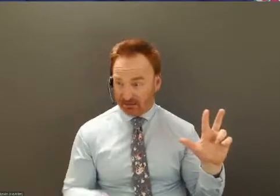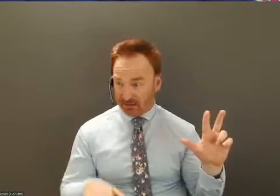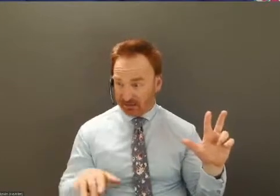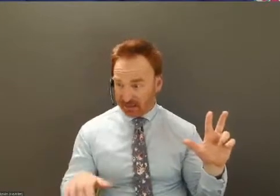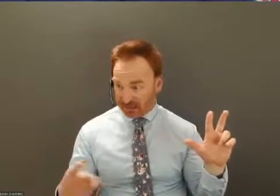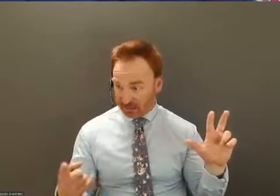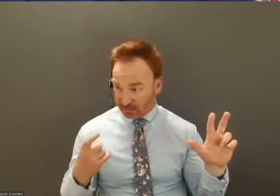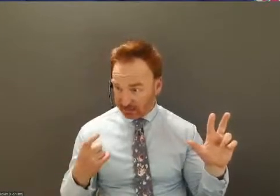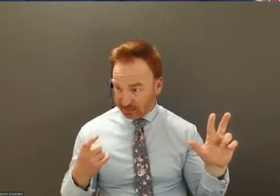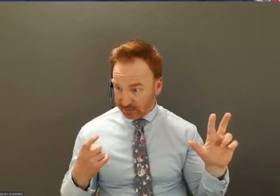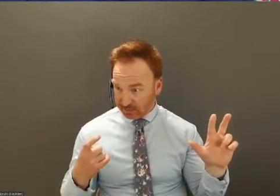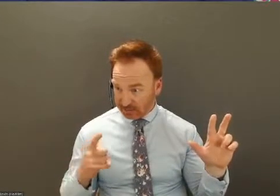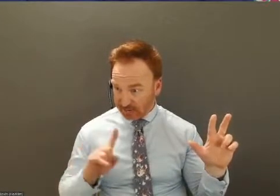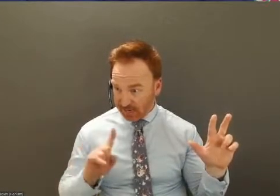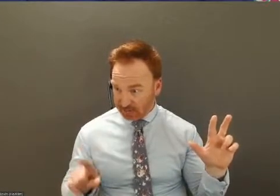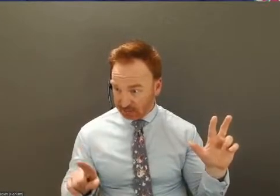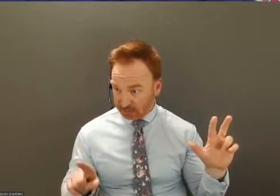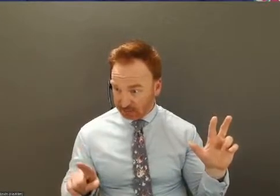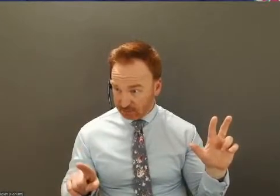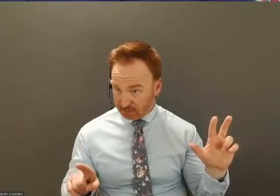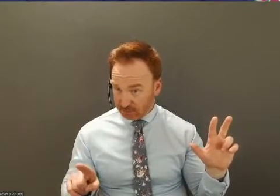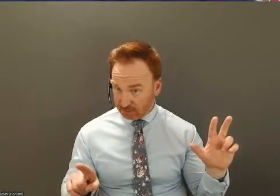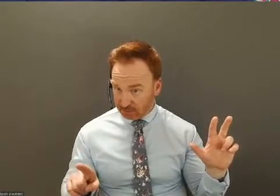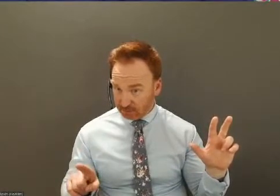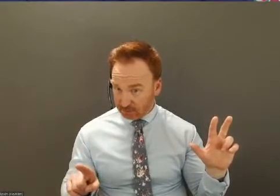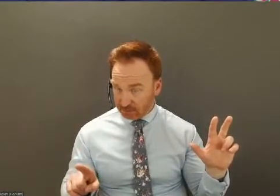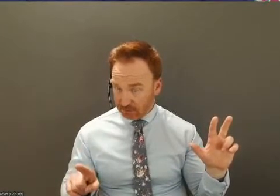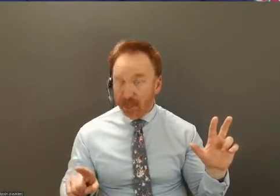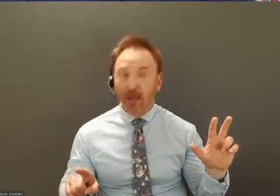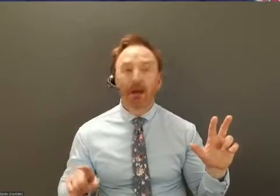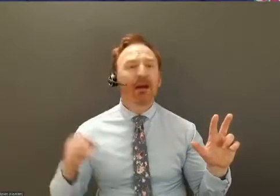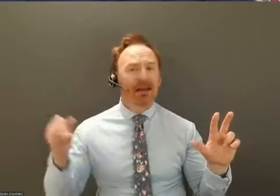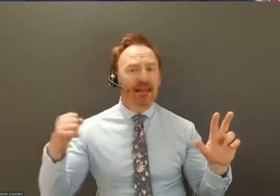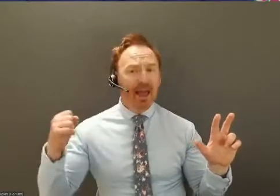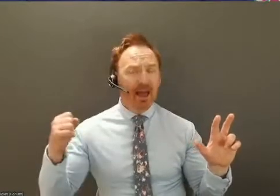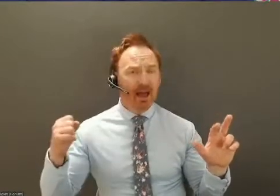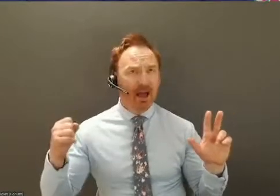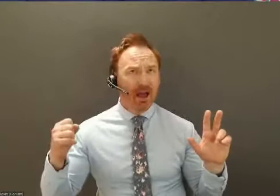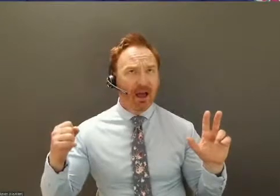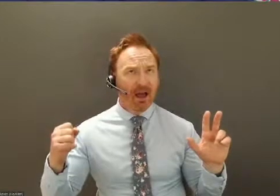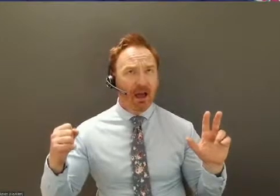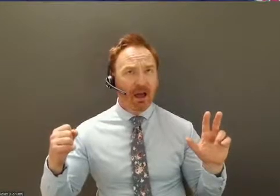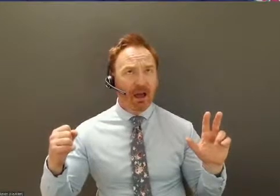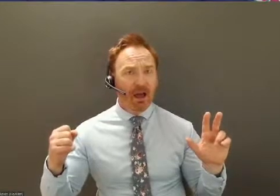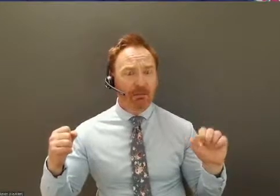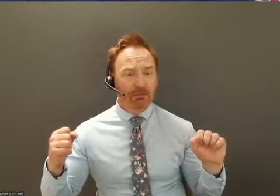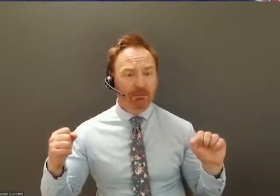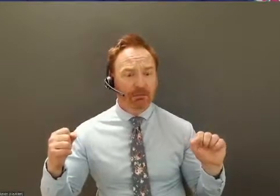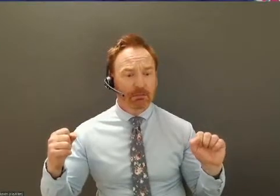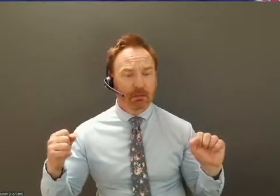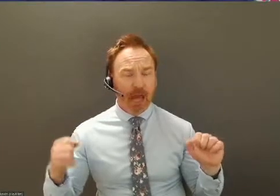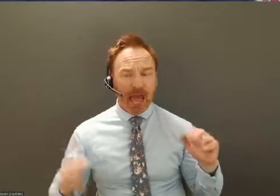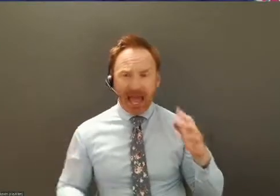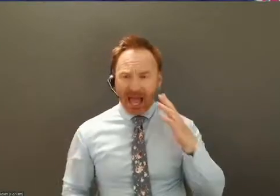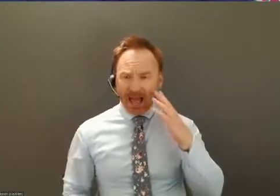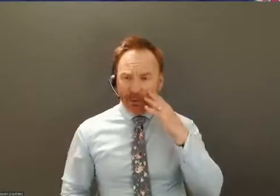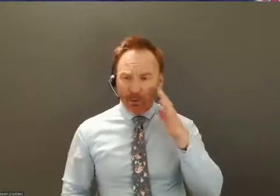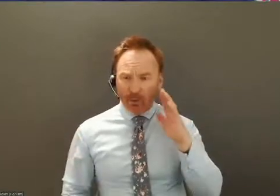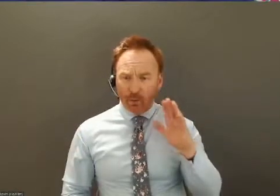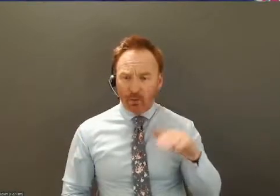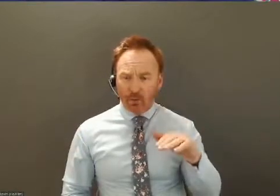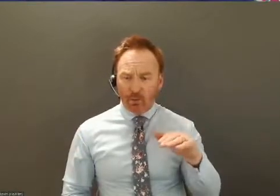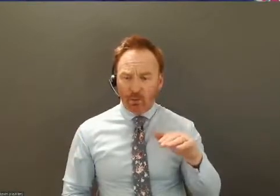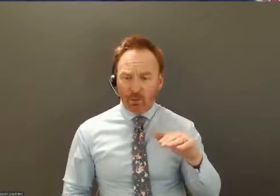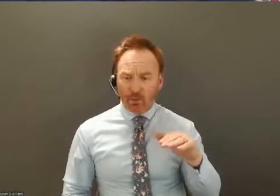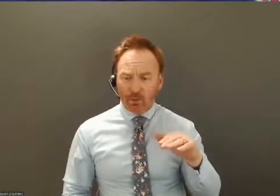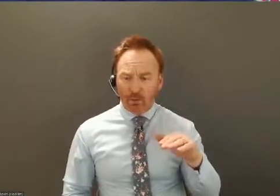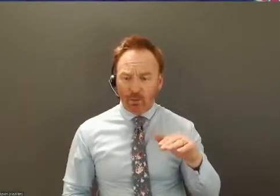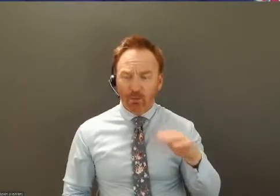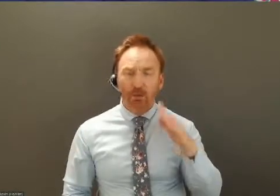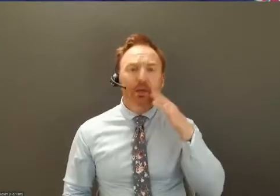is living or working and it's a